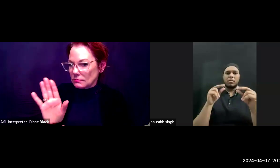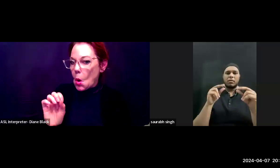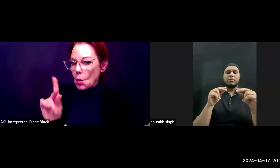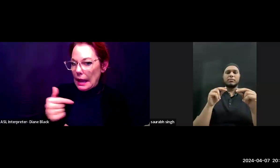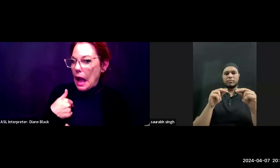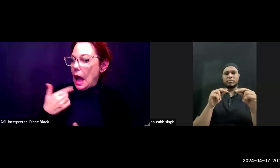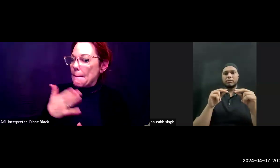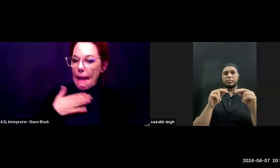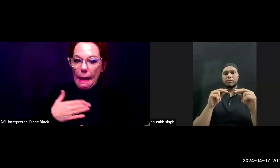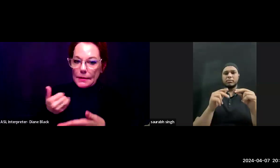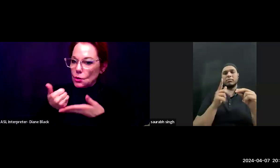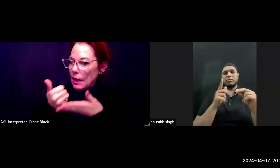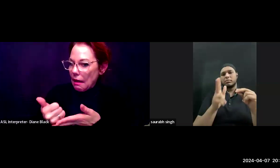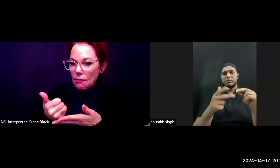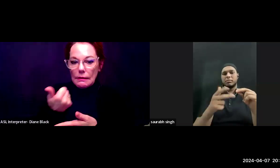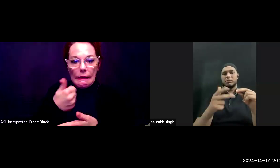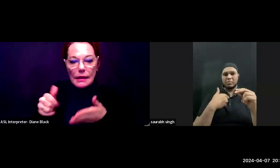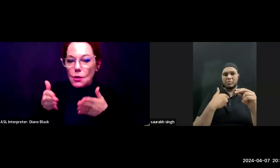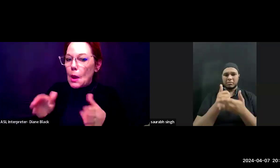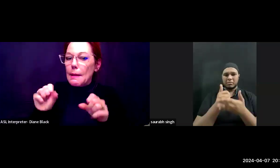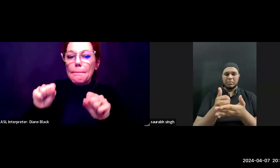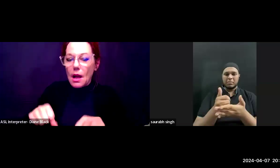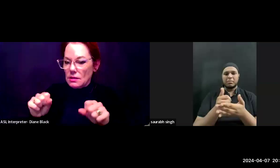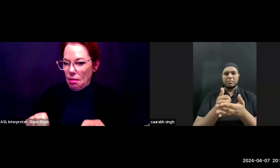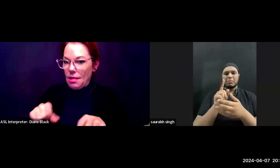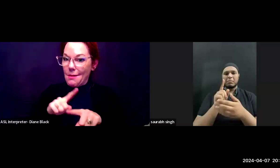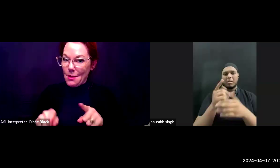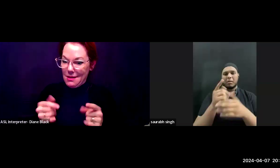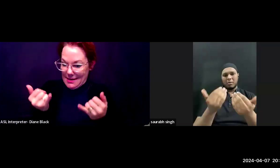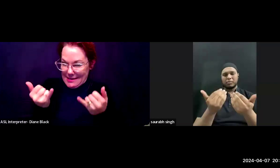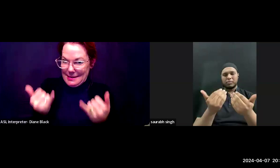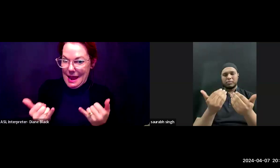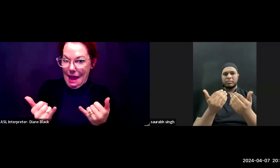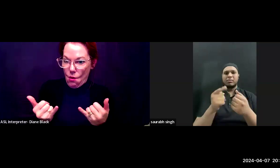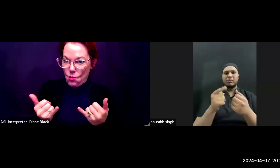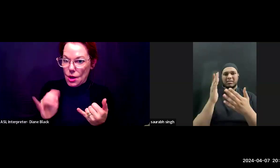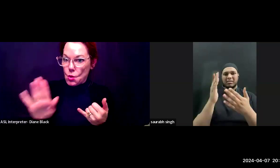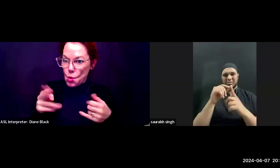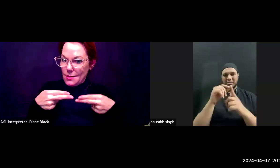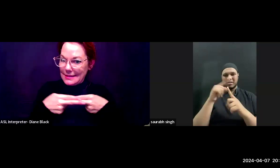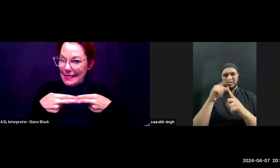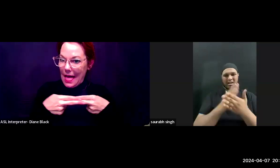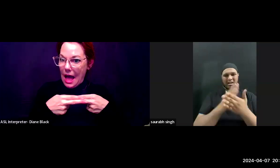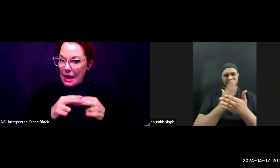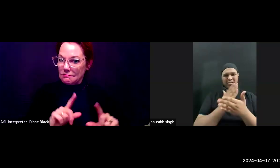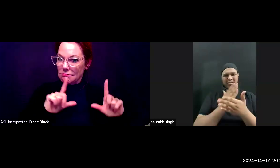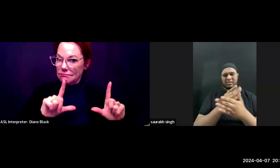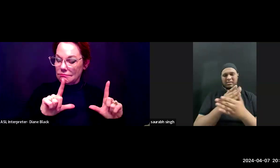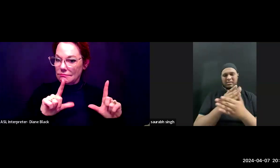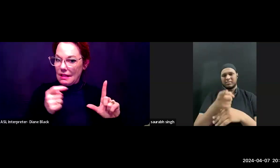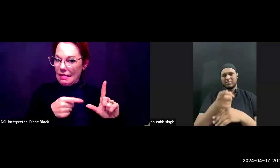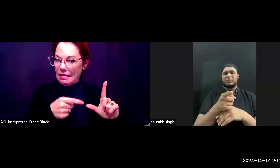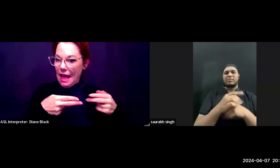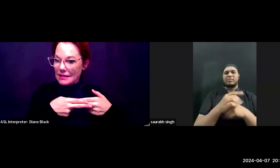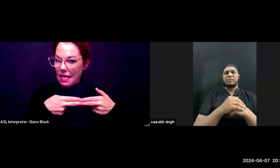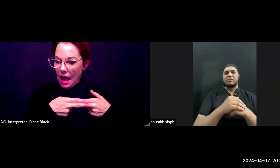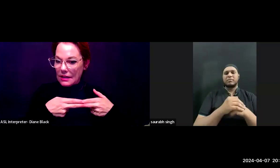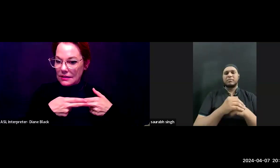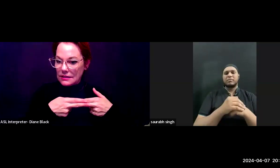any way that we can uh but right now the slide that you are showing right now I can barely